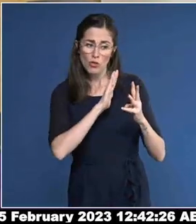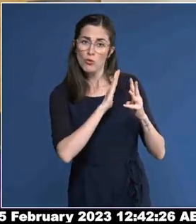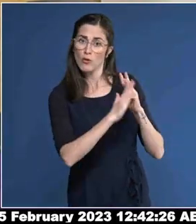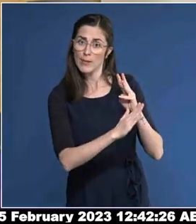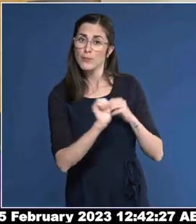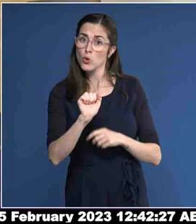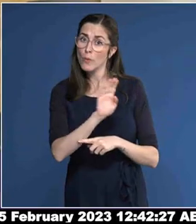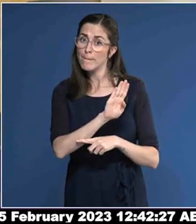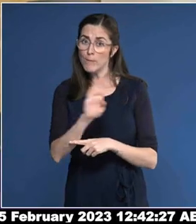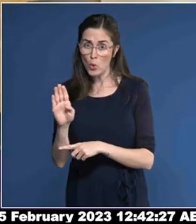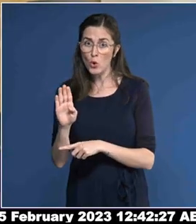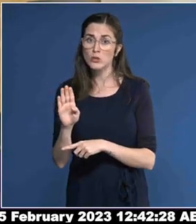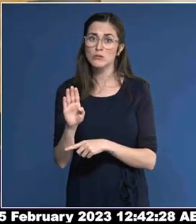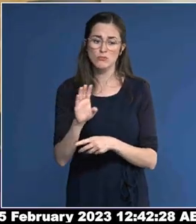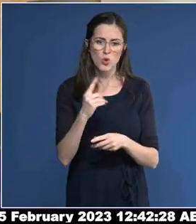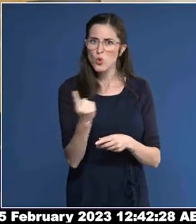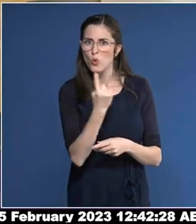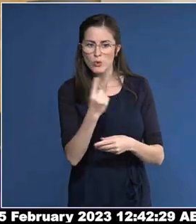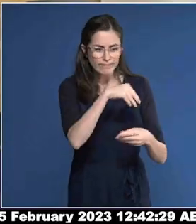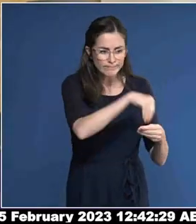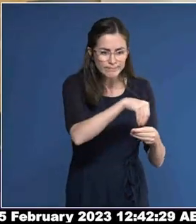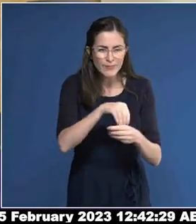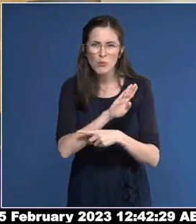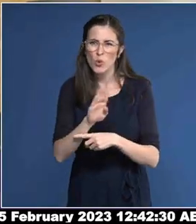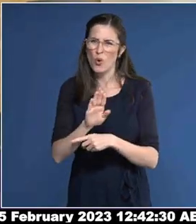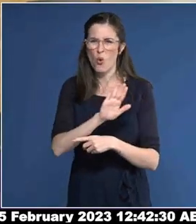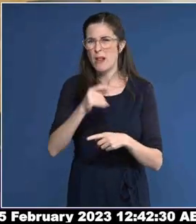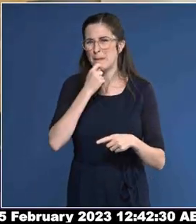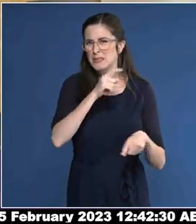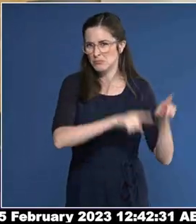of the boards for each of your organisations is different, but there is a function either